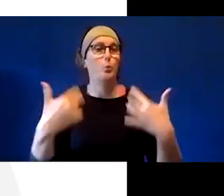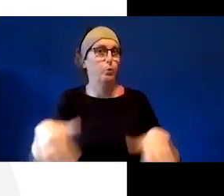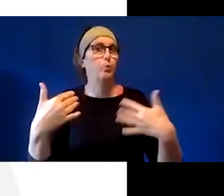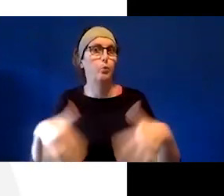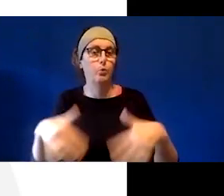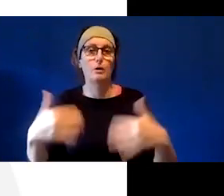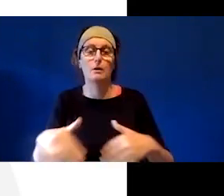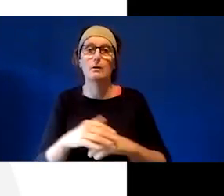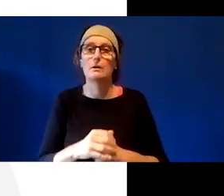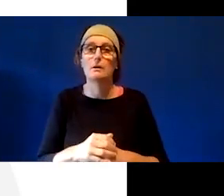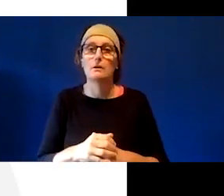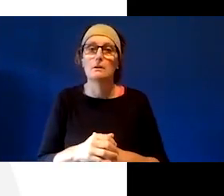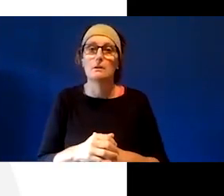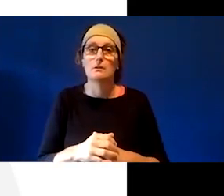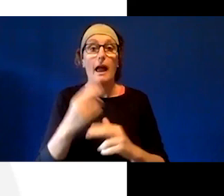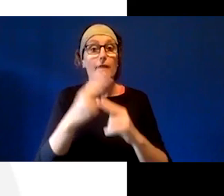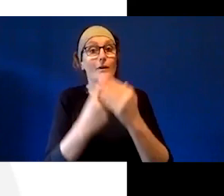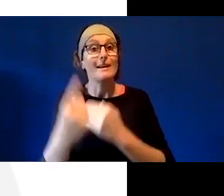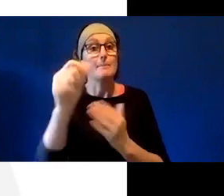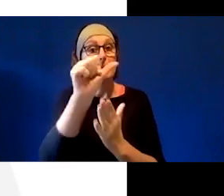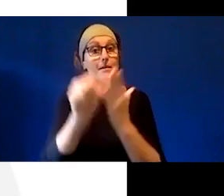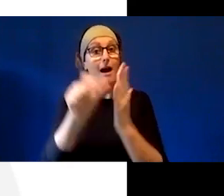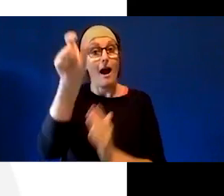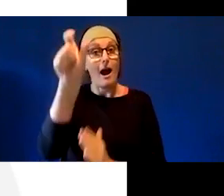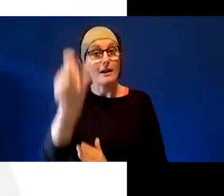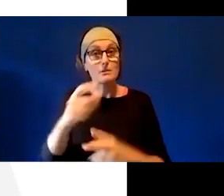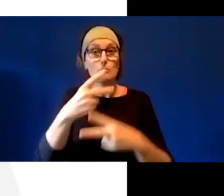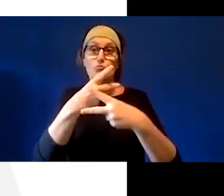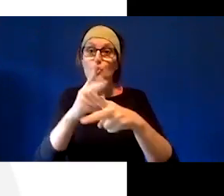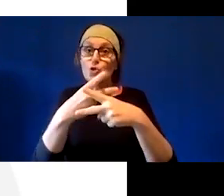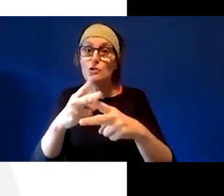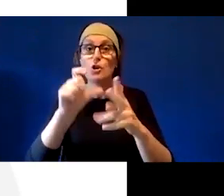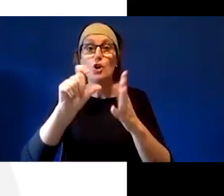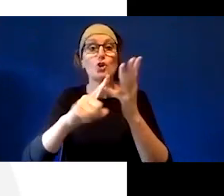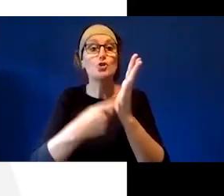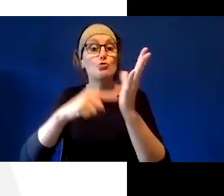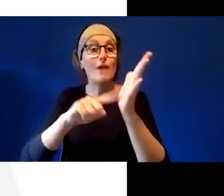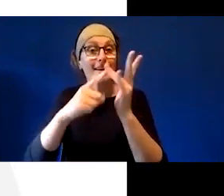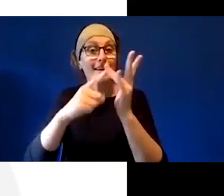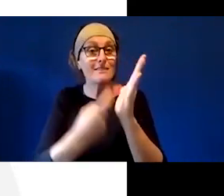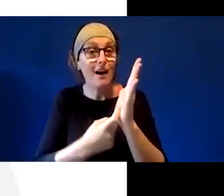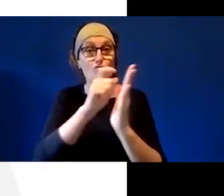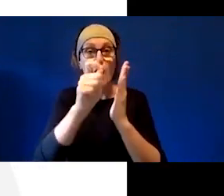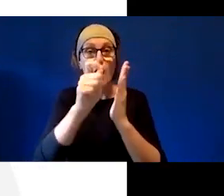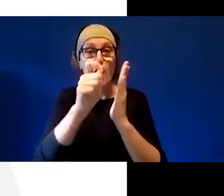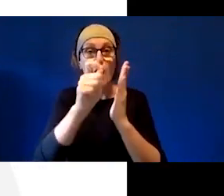And the impact on our independent artist, producers, curators and writers are being felt even more so.